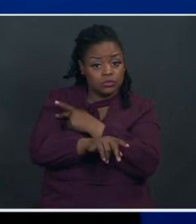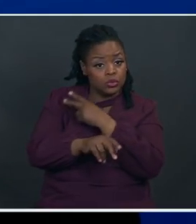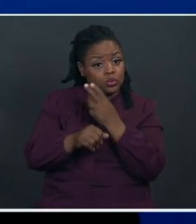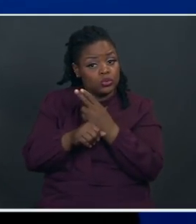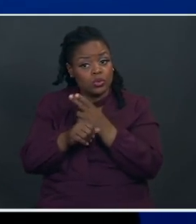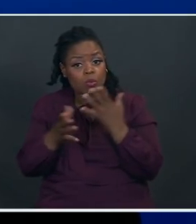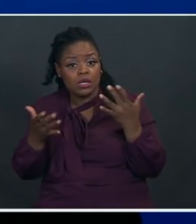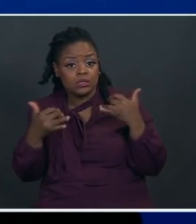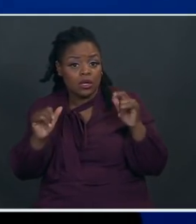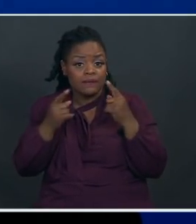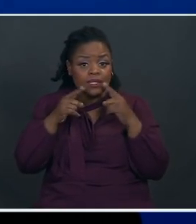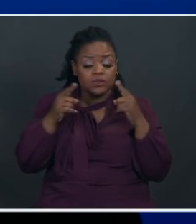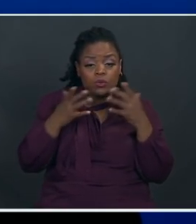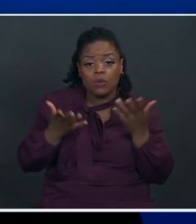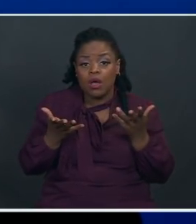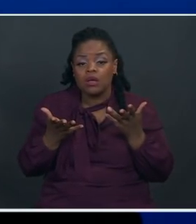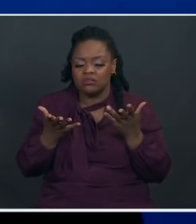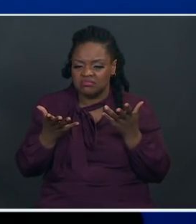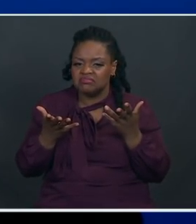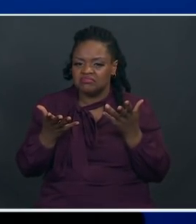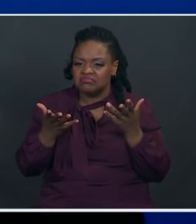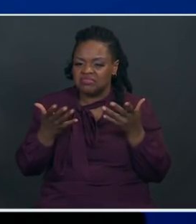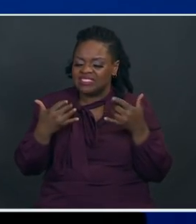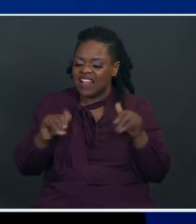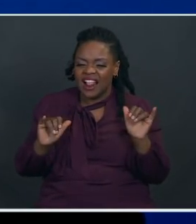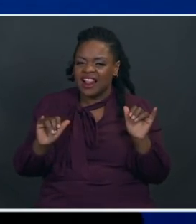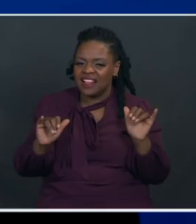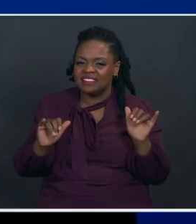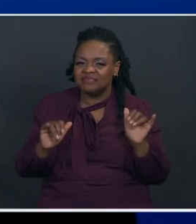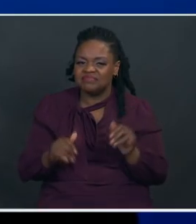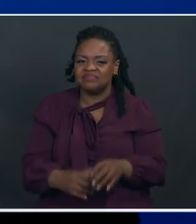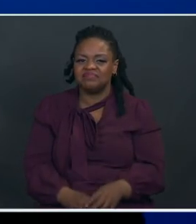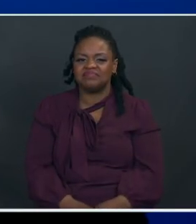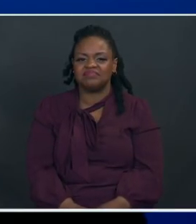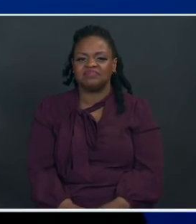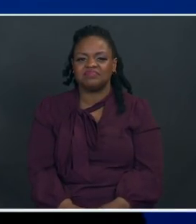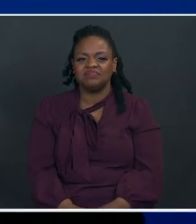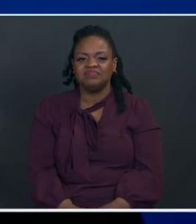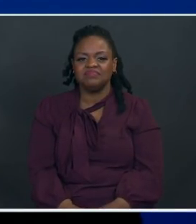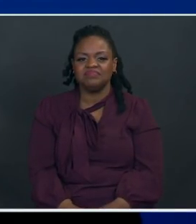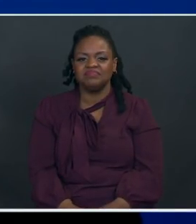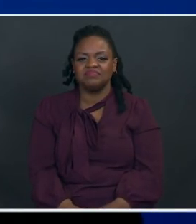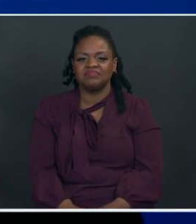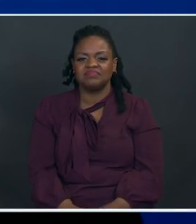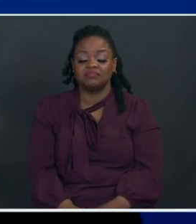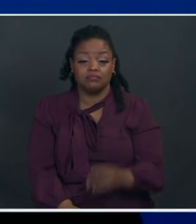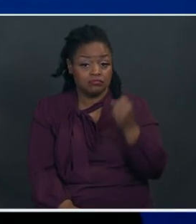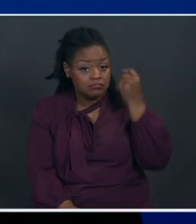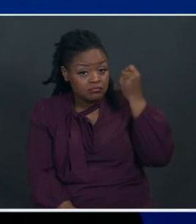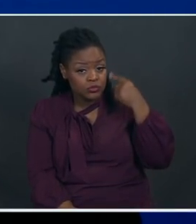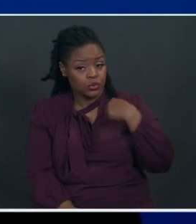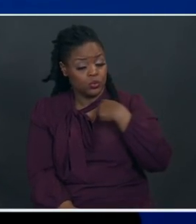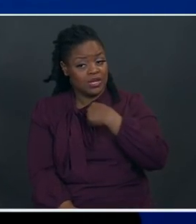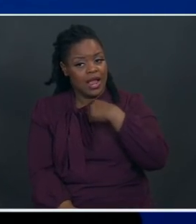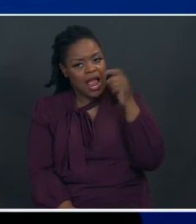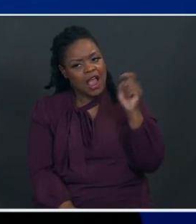However, given that, as a fact, now we have to be concerned, looking forward